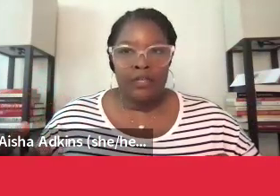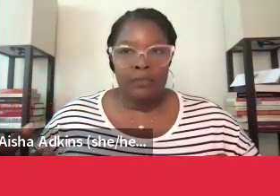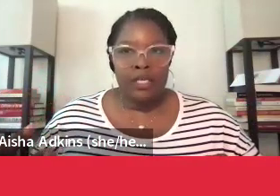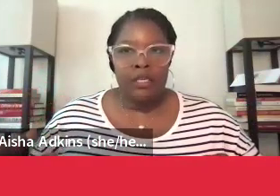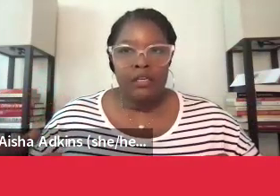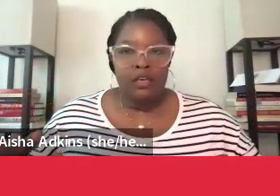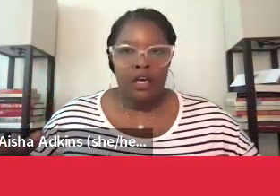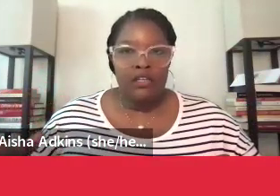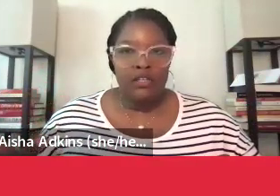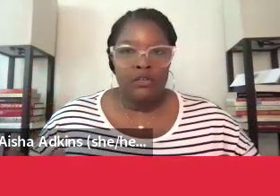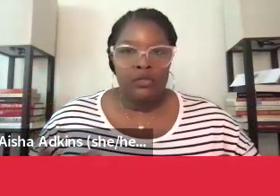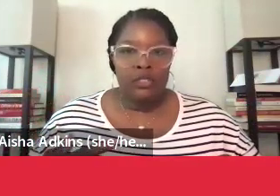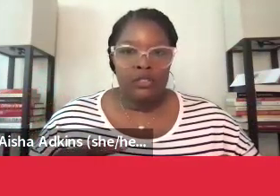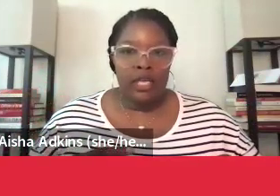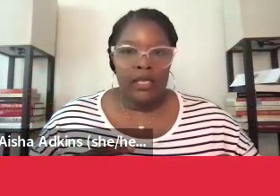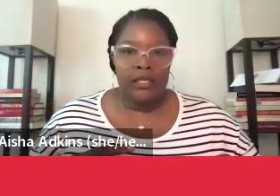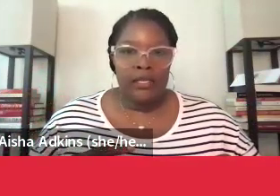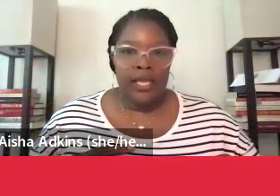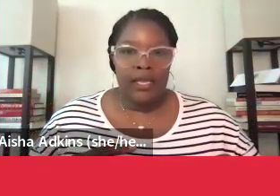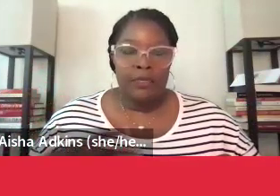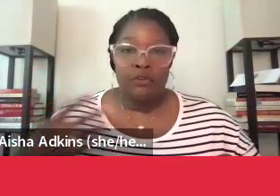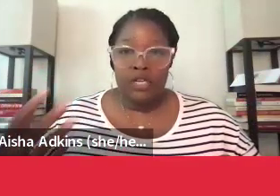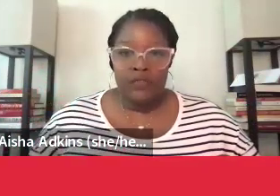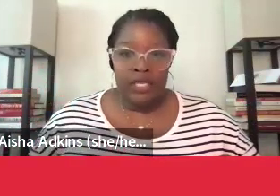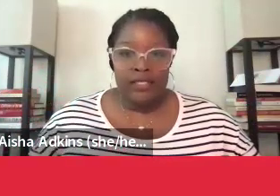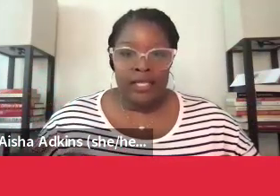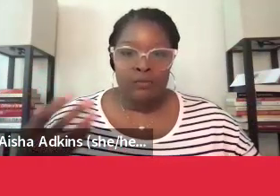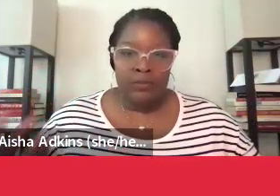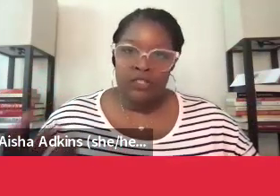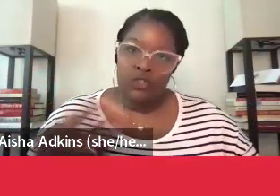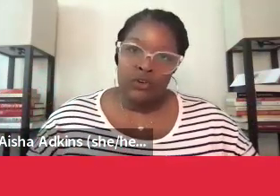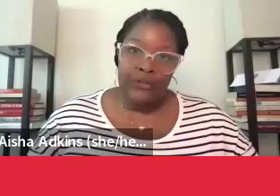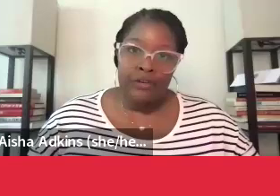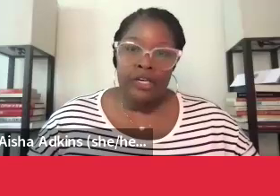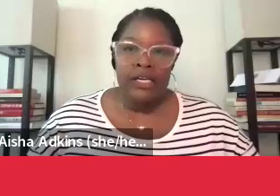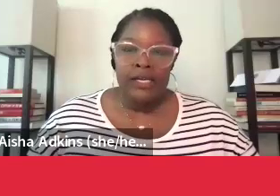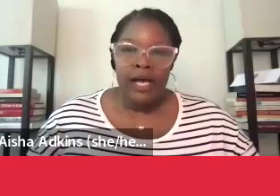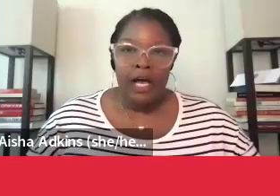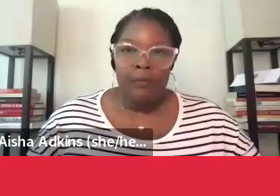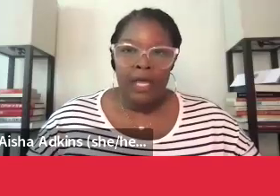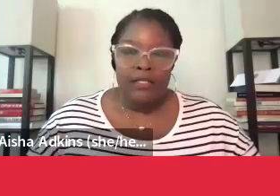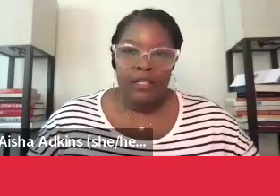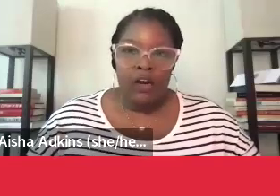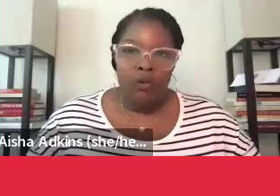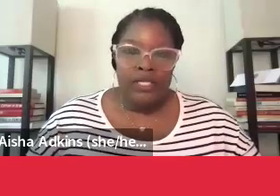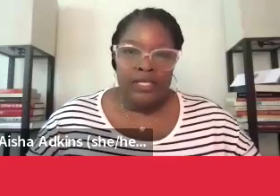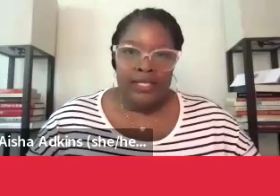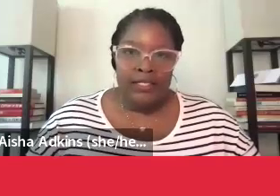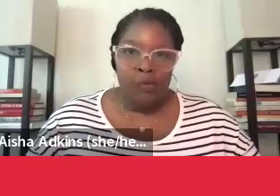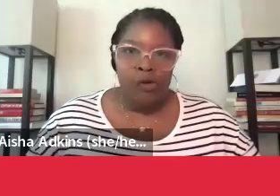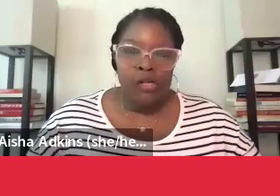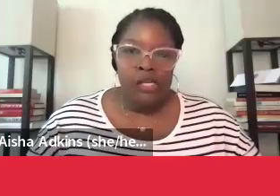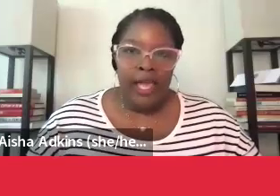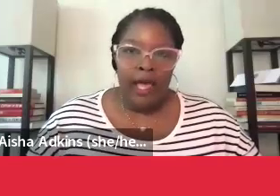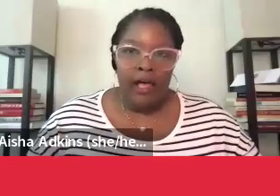often be used, in a punitive sense, as was mentioned earlier, and is not always accessible,